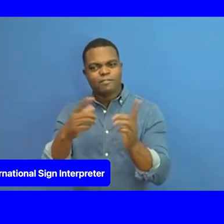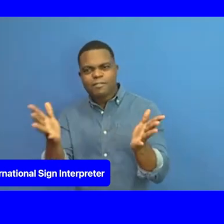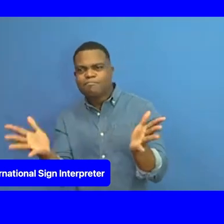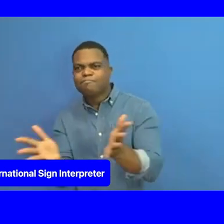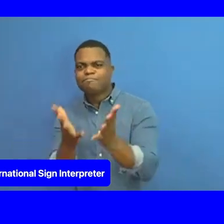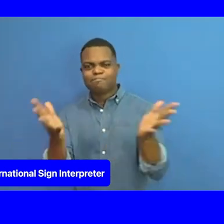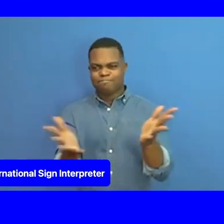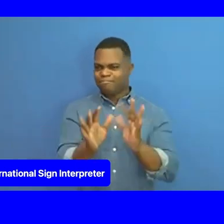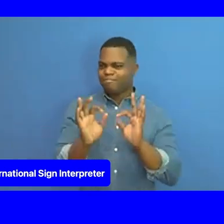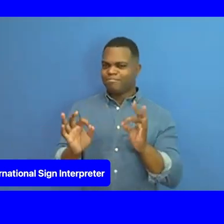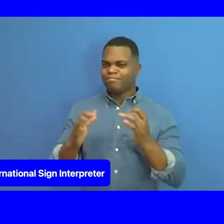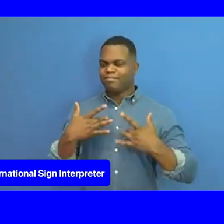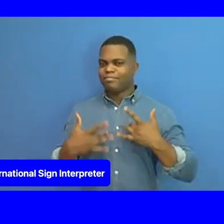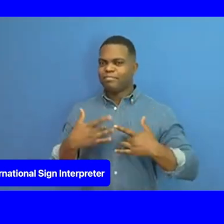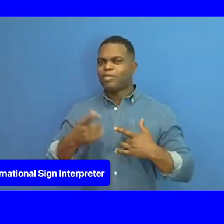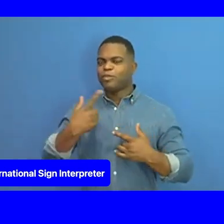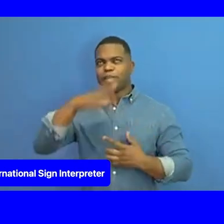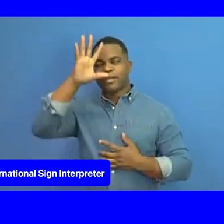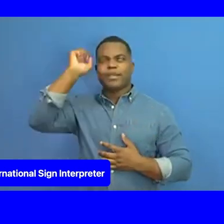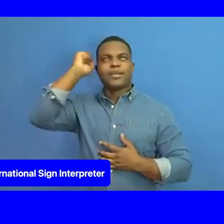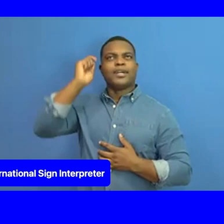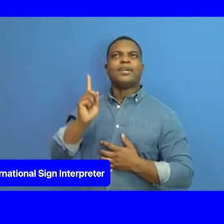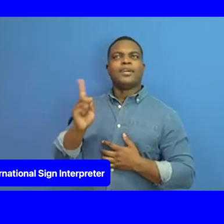And speaking of of journeys, Perform Europe